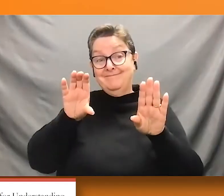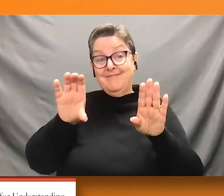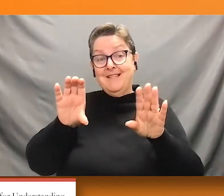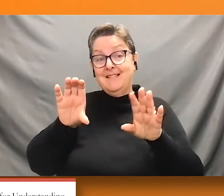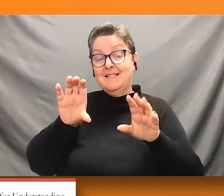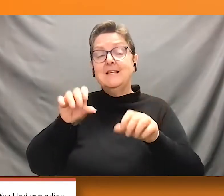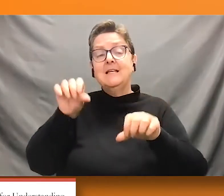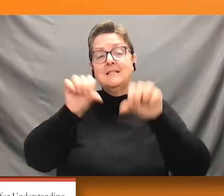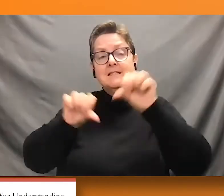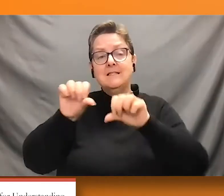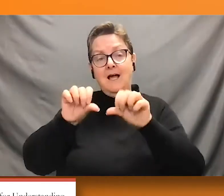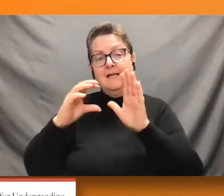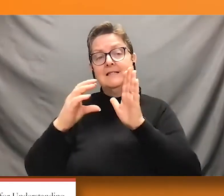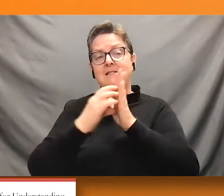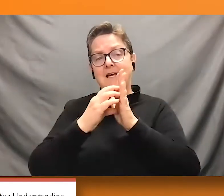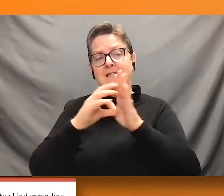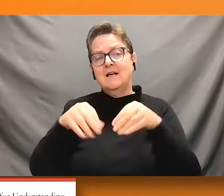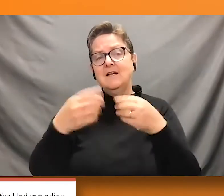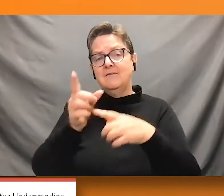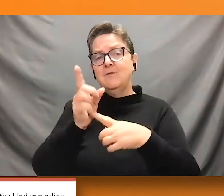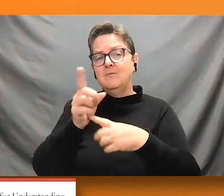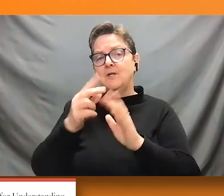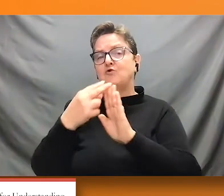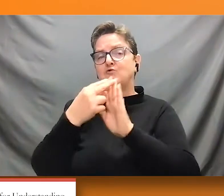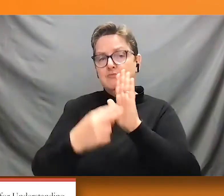and read this paragraph from a science text.